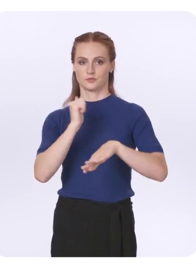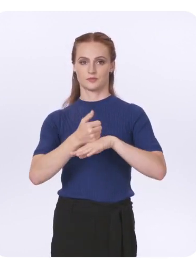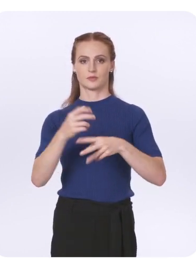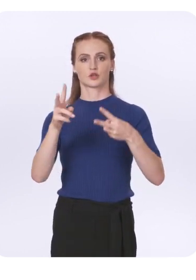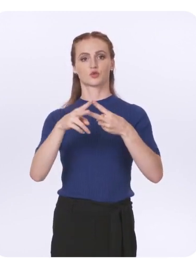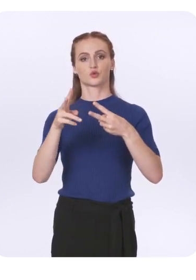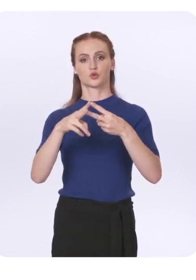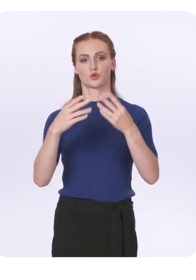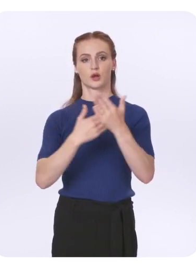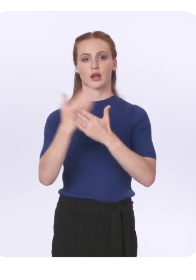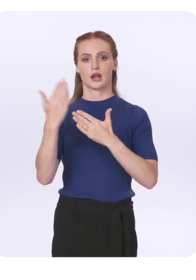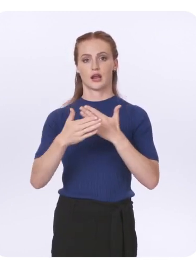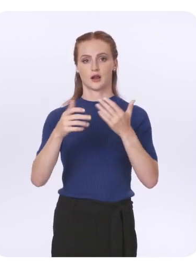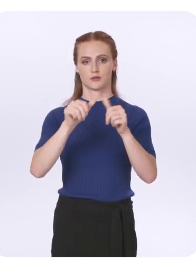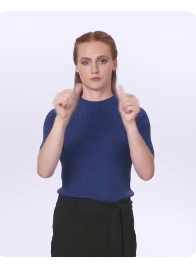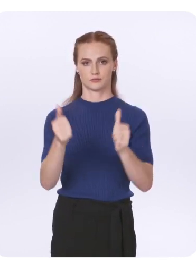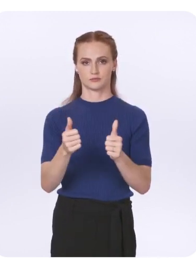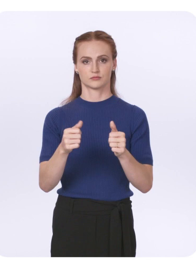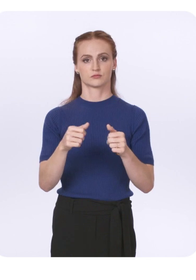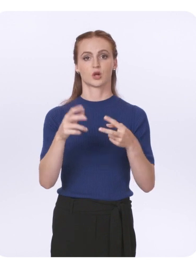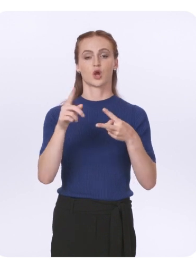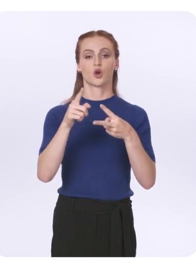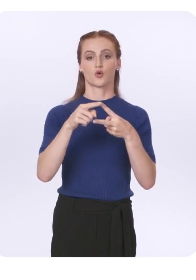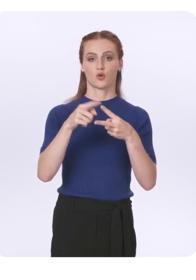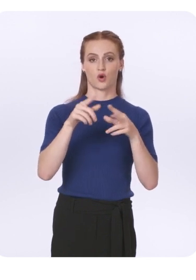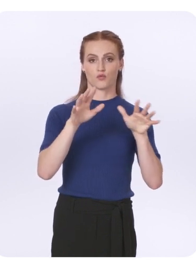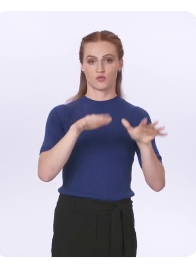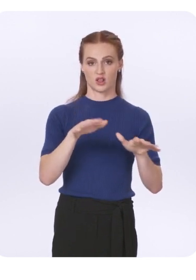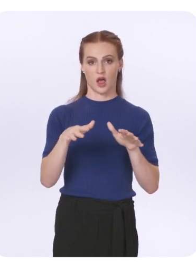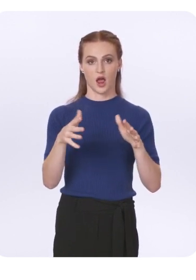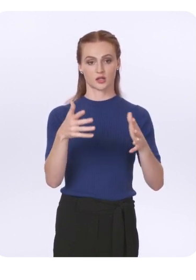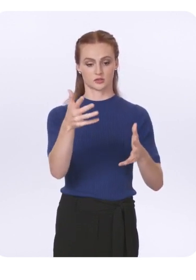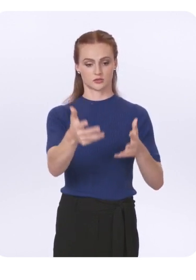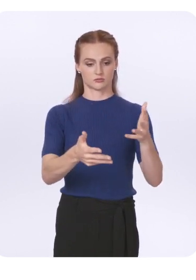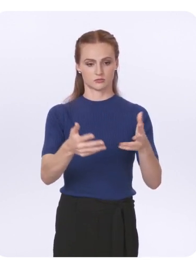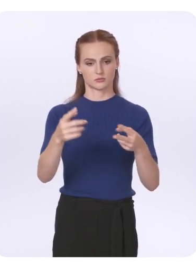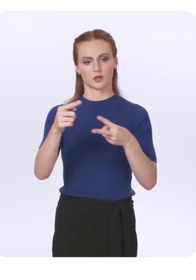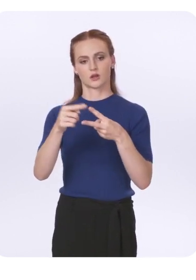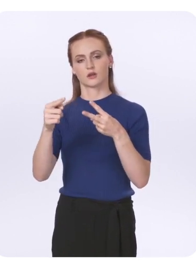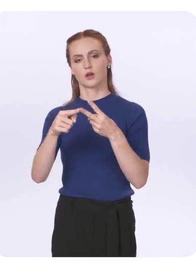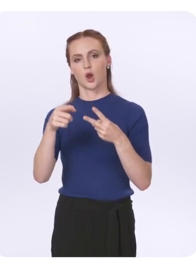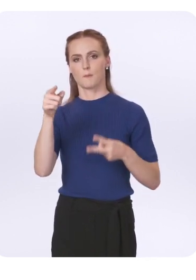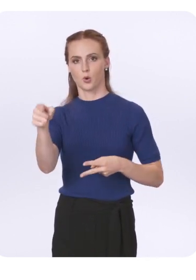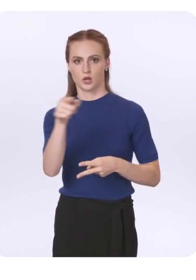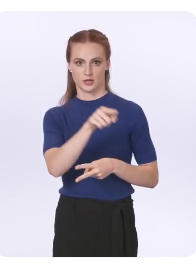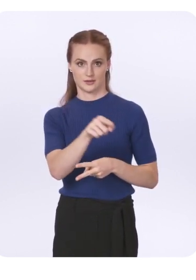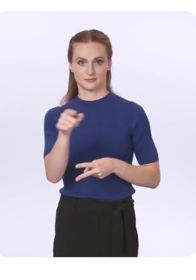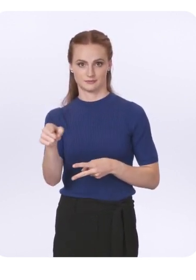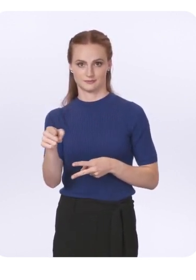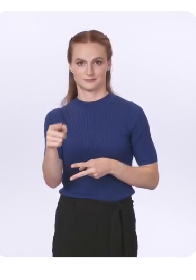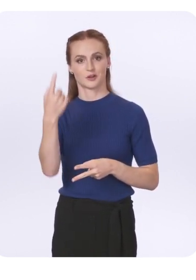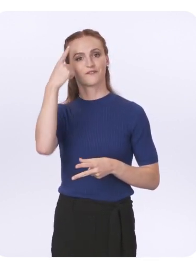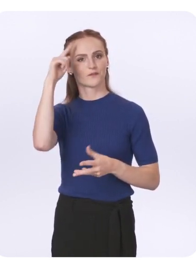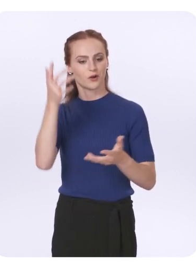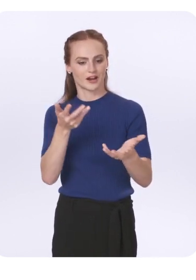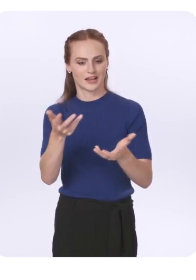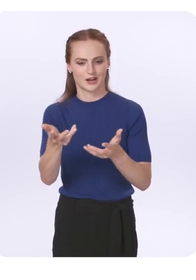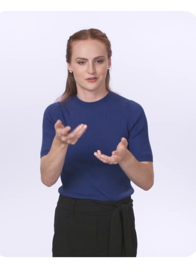And for interaction, the emulator incorporates the universal “pinch” gesture with support for custom hand poses